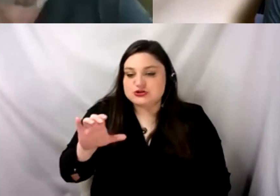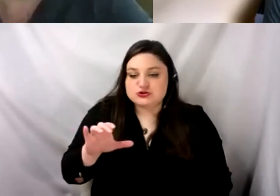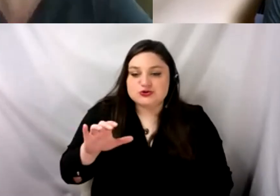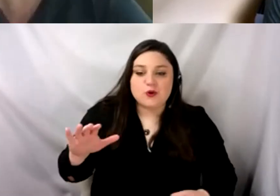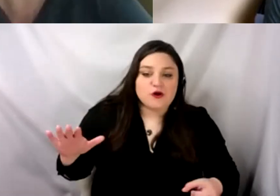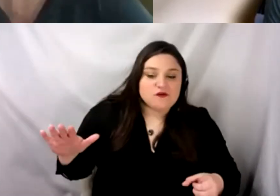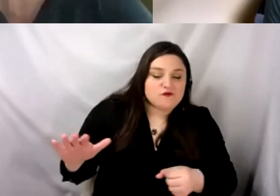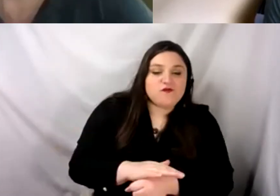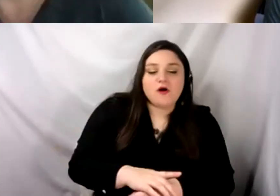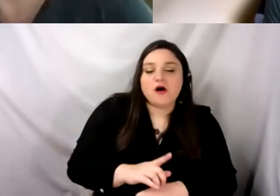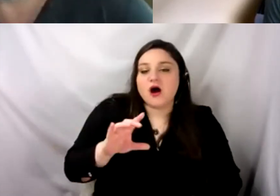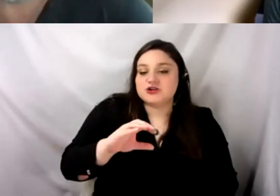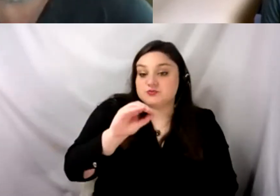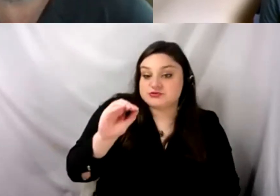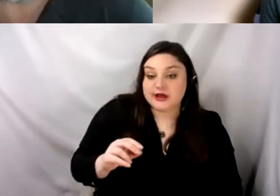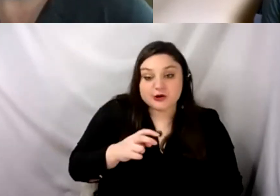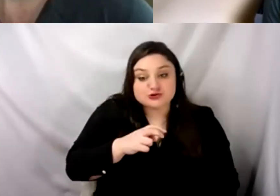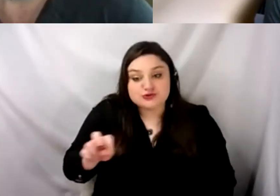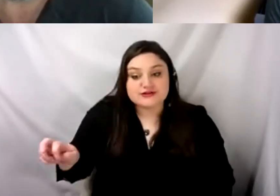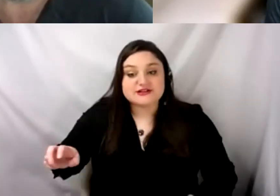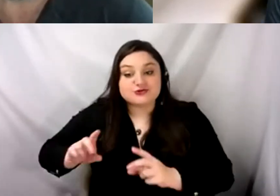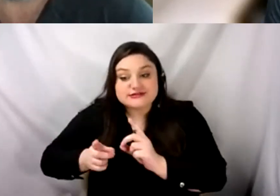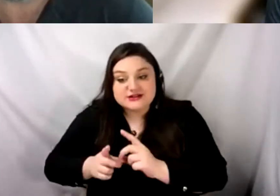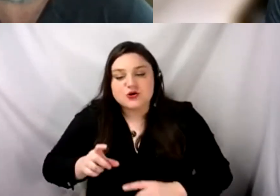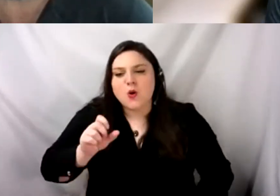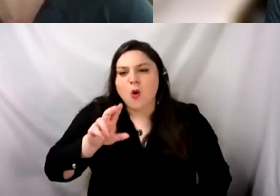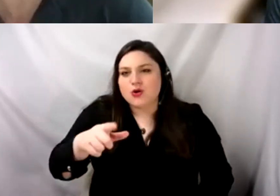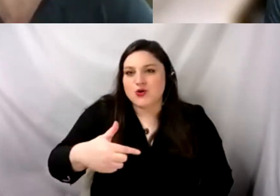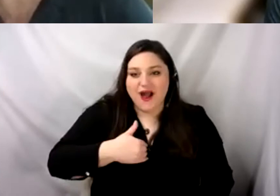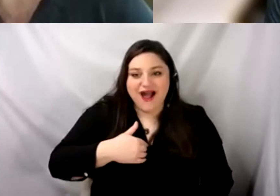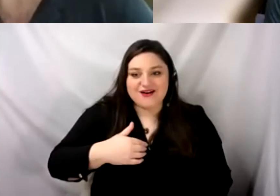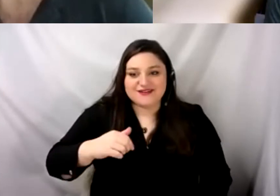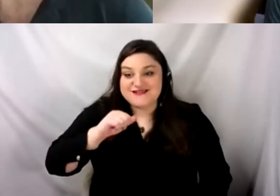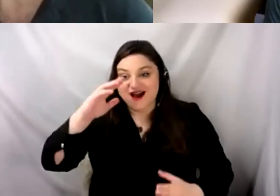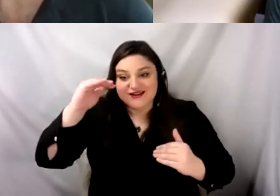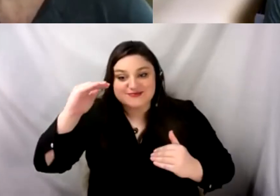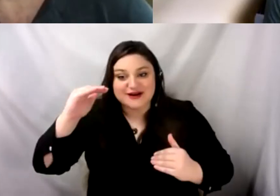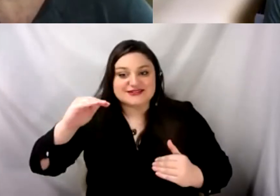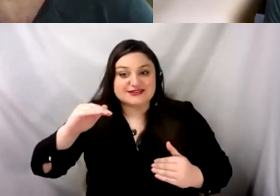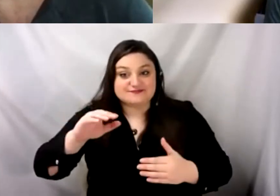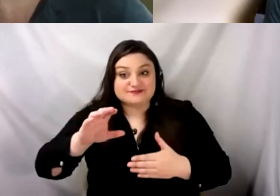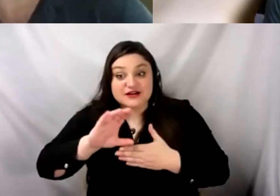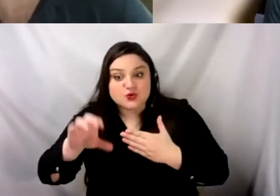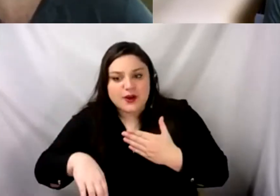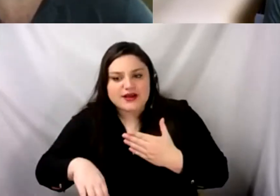consequence got make sure you explain that on the report. And it should not be a problem.